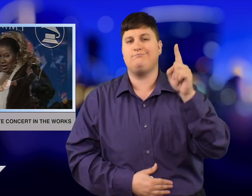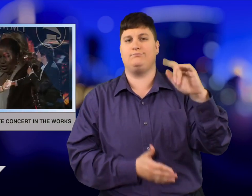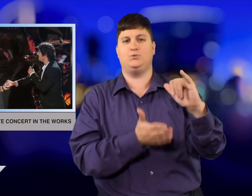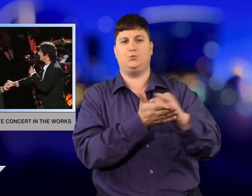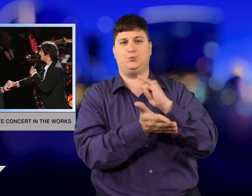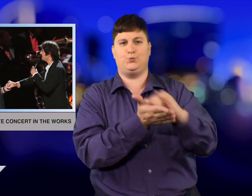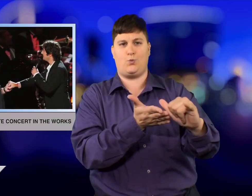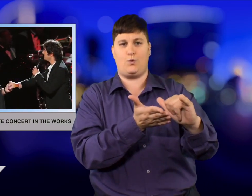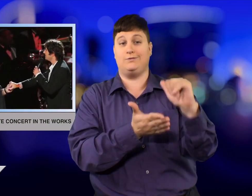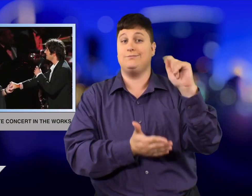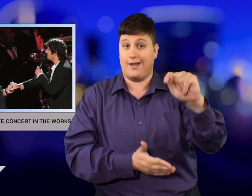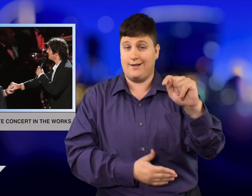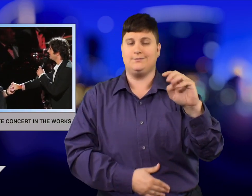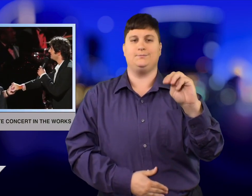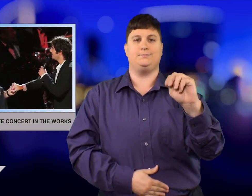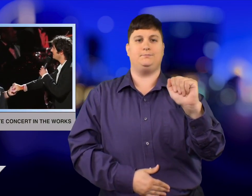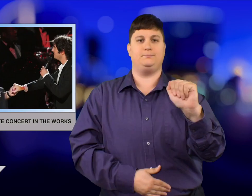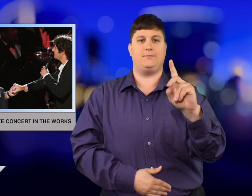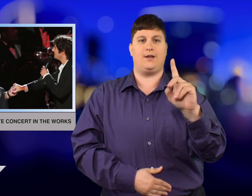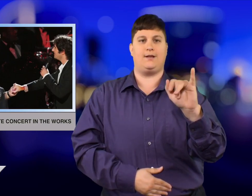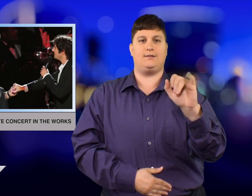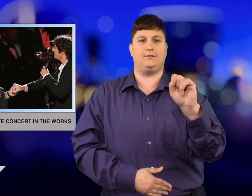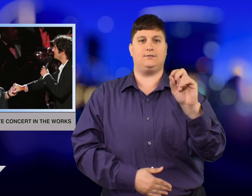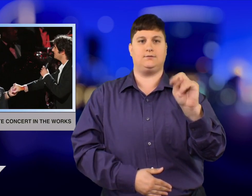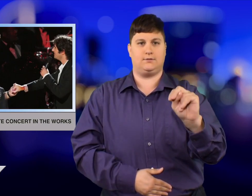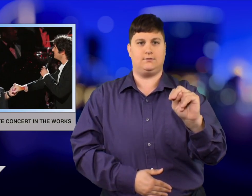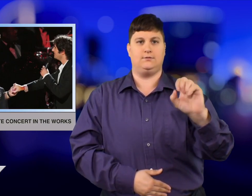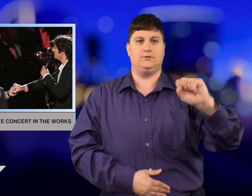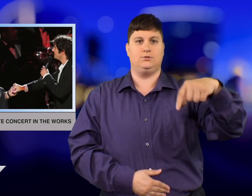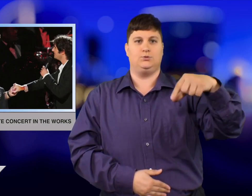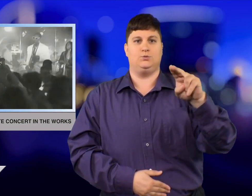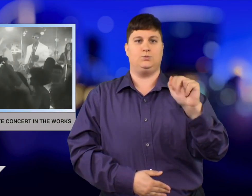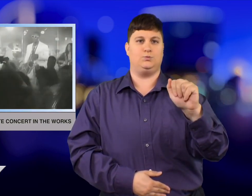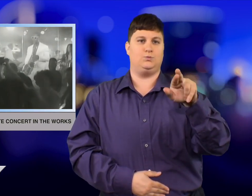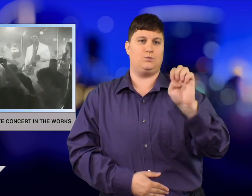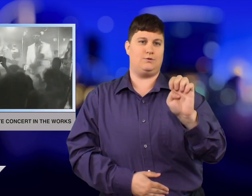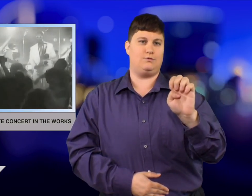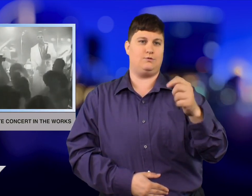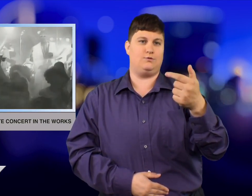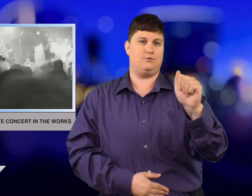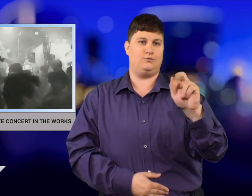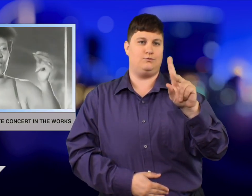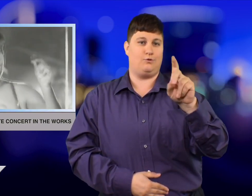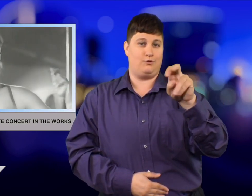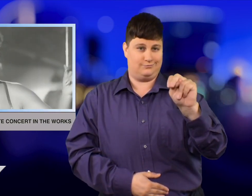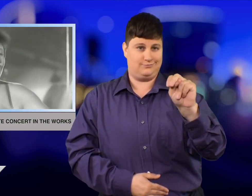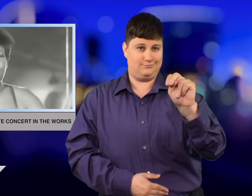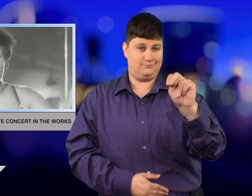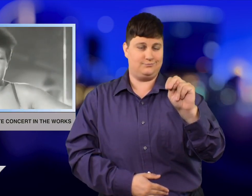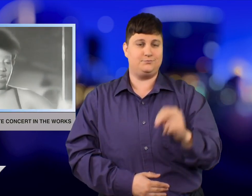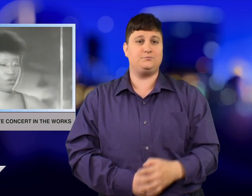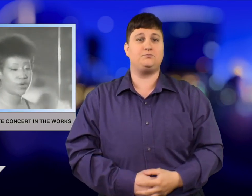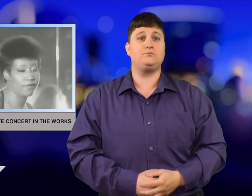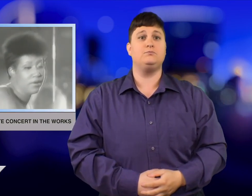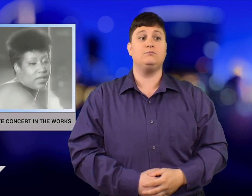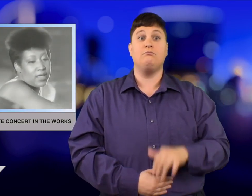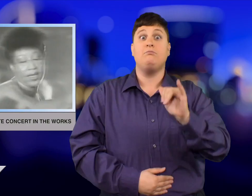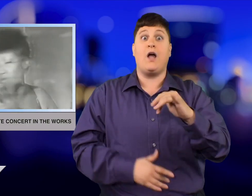at Madison Square Gardens in New York.